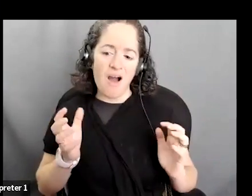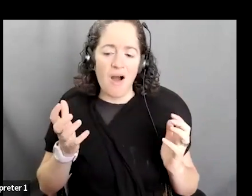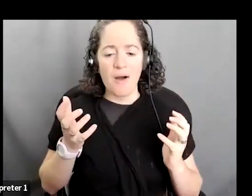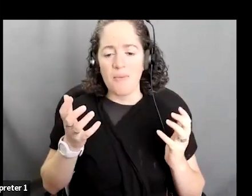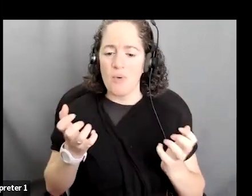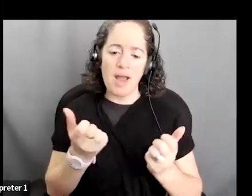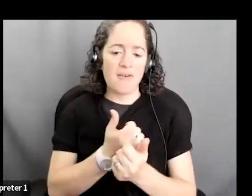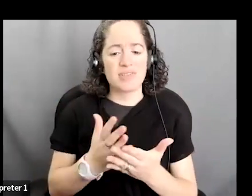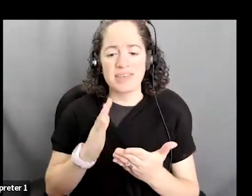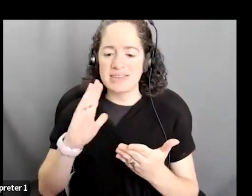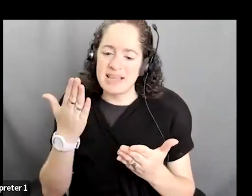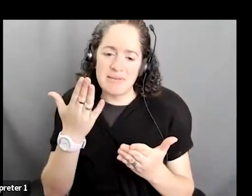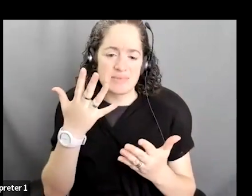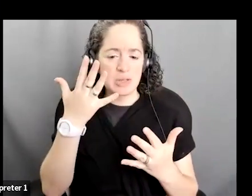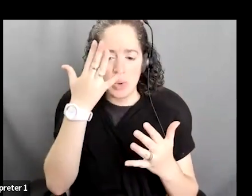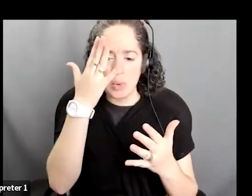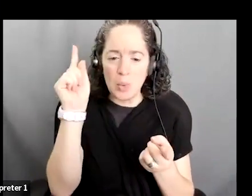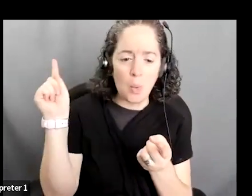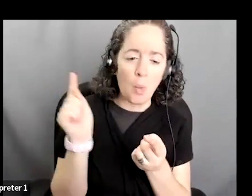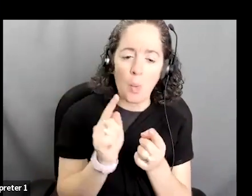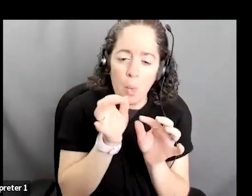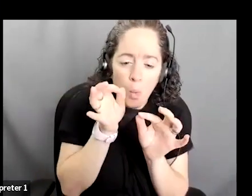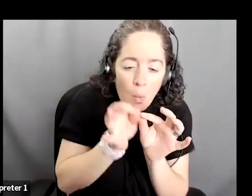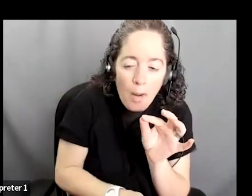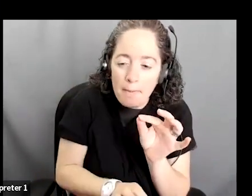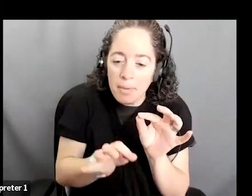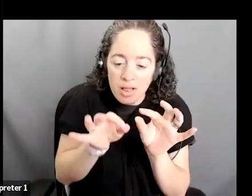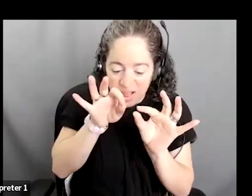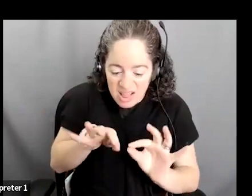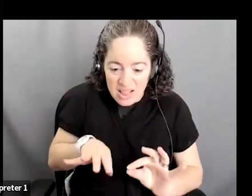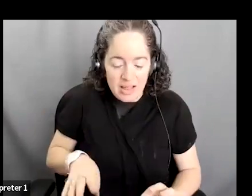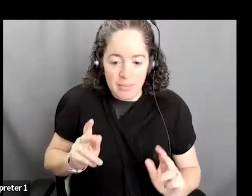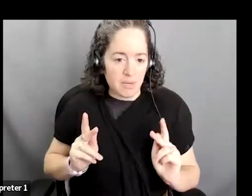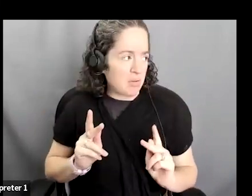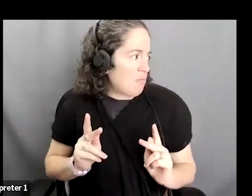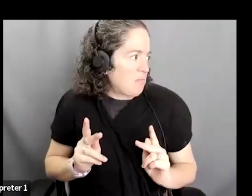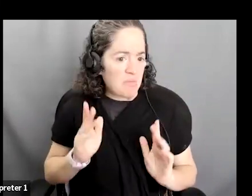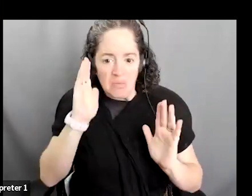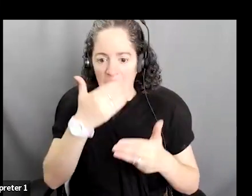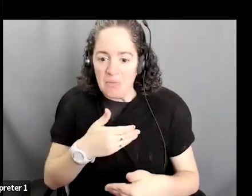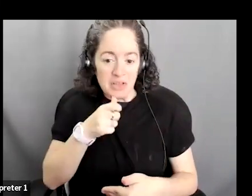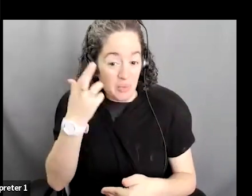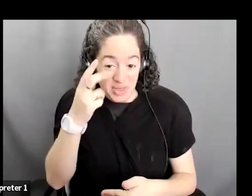or bare bones to the degree that people don't even realize it's an input they can click in.